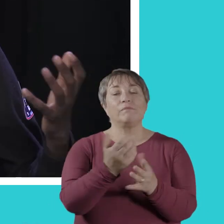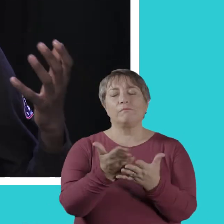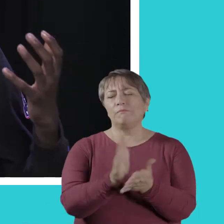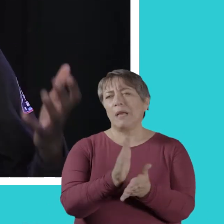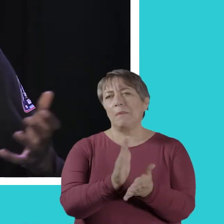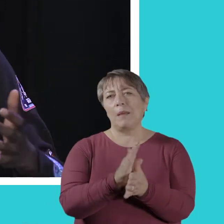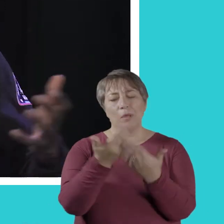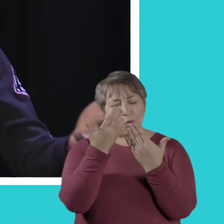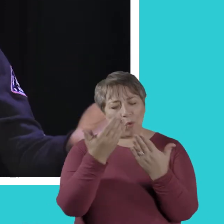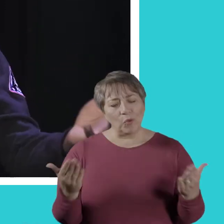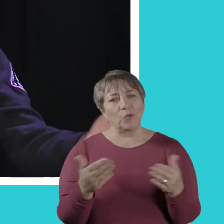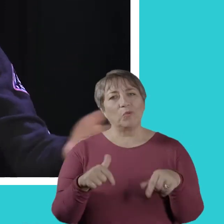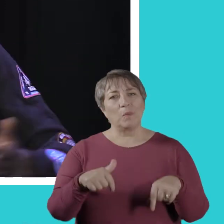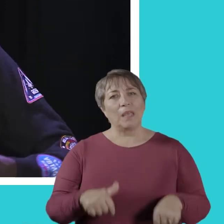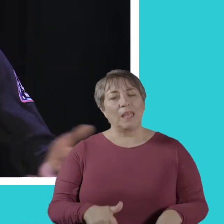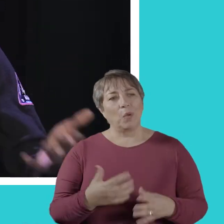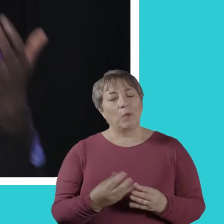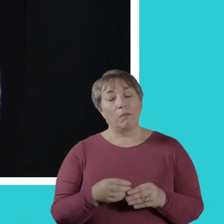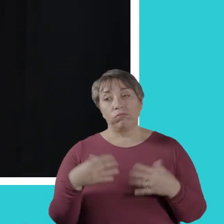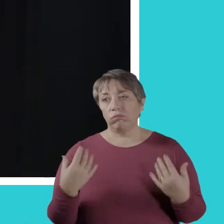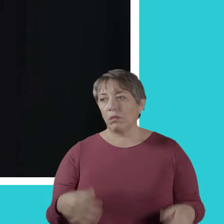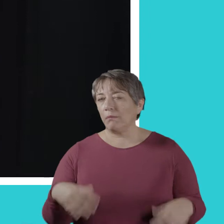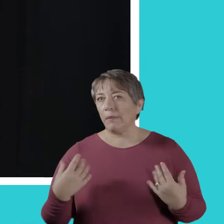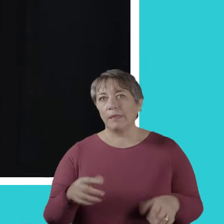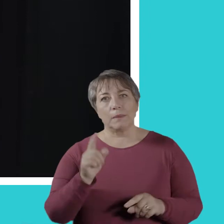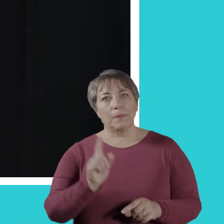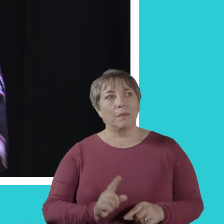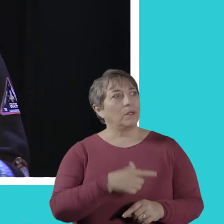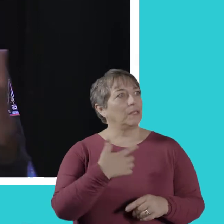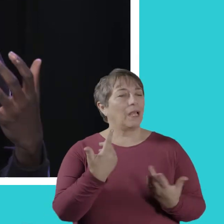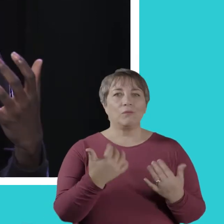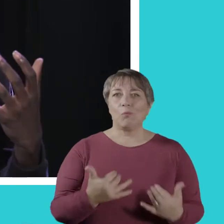on in the presence of such amazing people on this panel and an amazing audience as well so hopefully